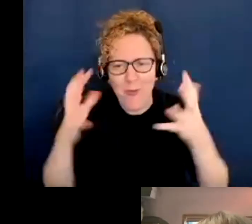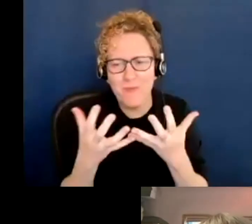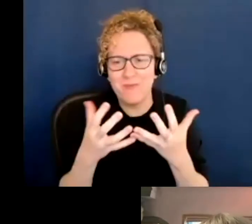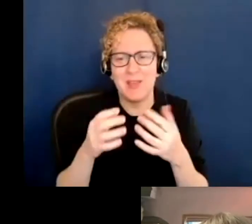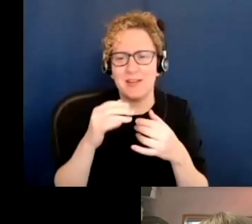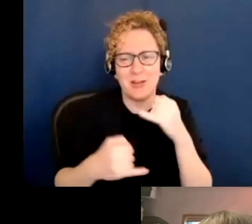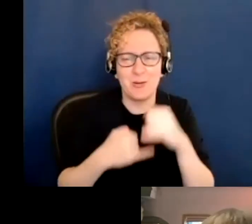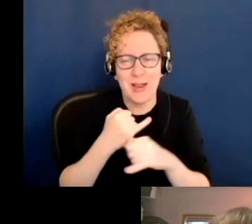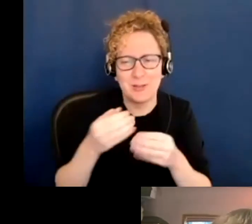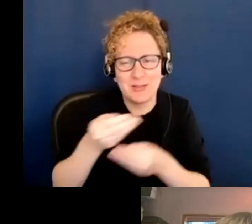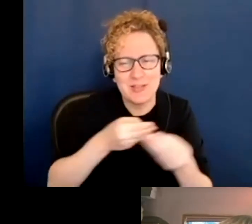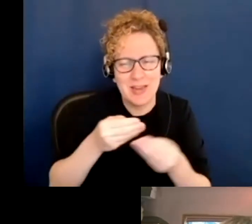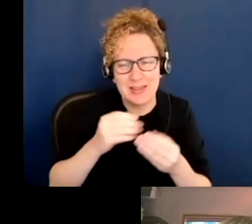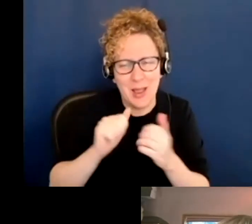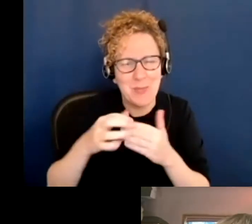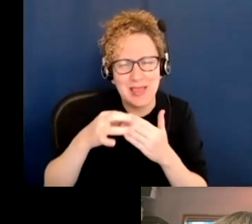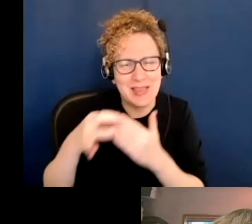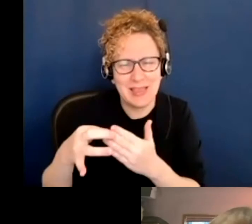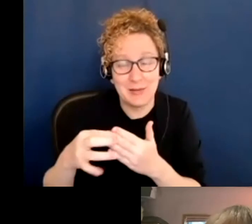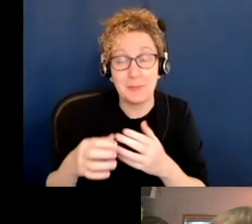So with that Monica I want to turn this back to you.